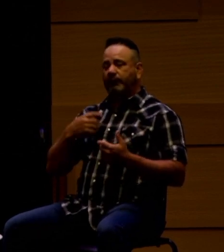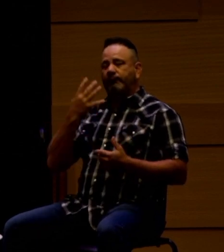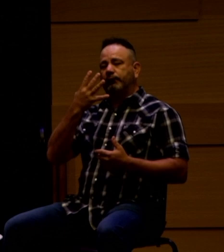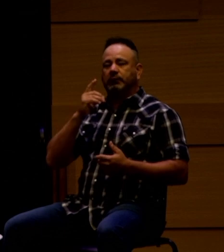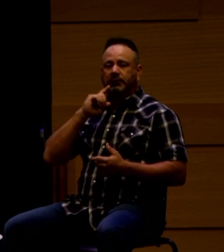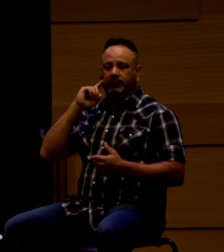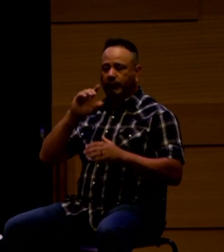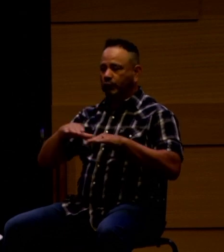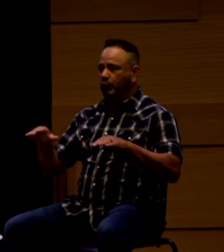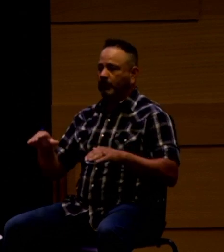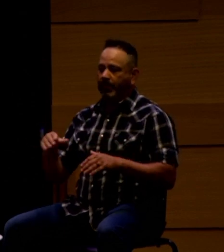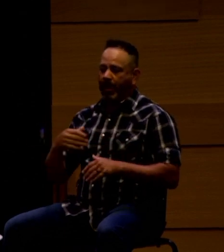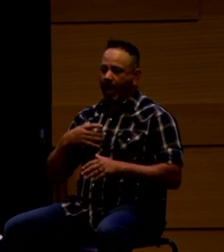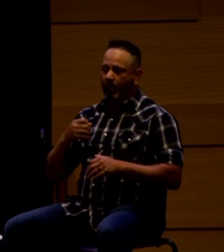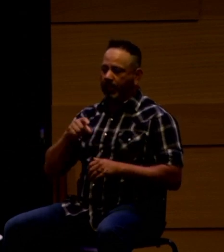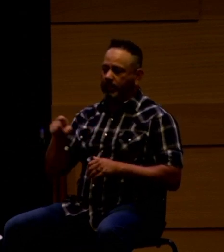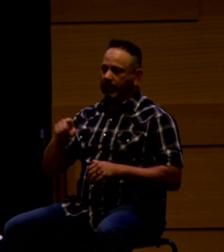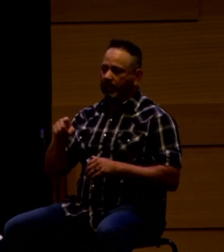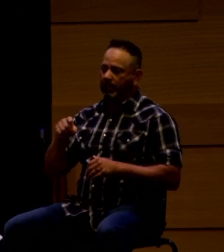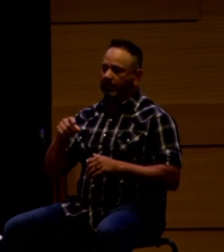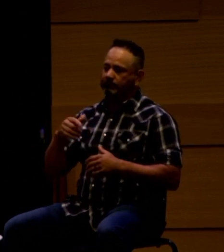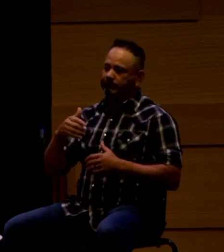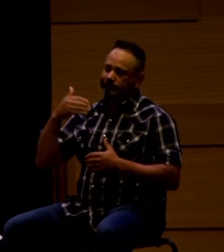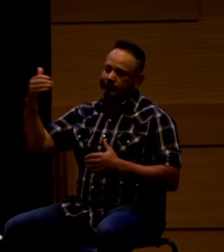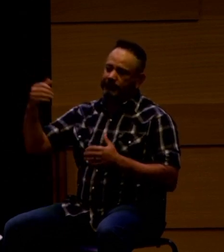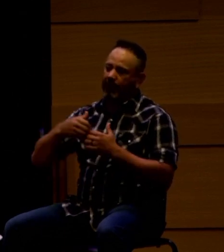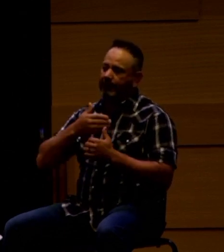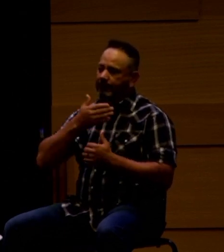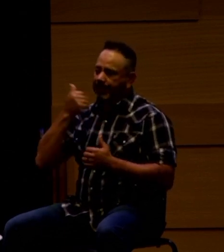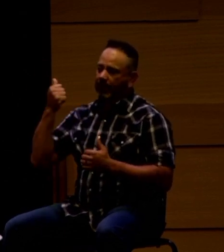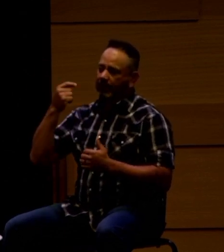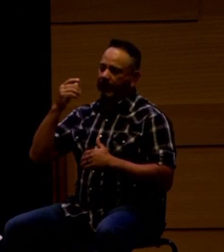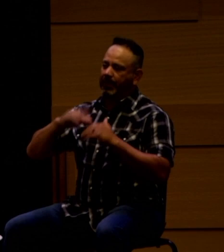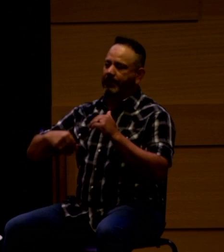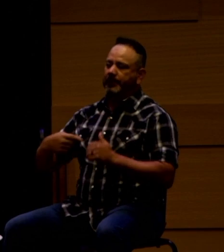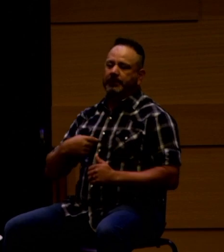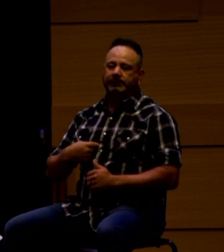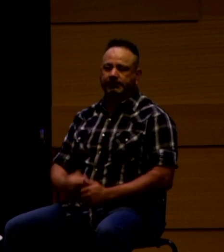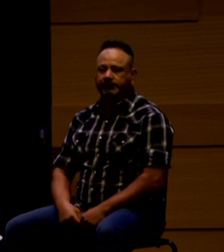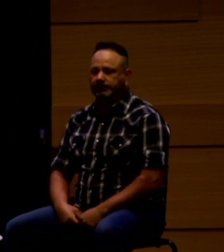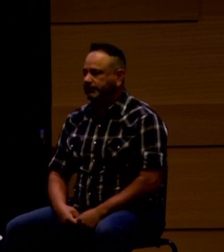I have four Deaf children, and I want them to have a better life than I did.